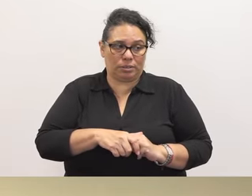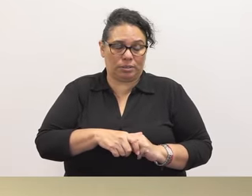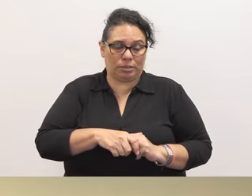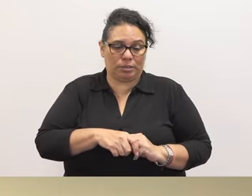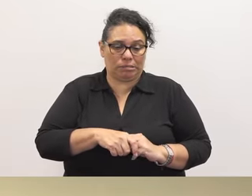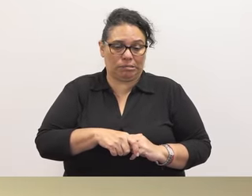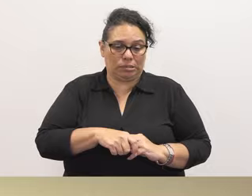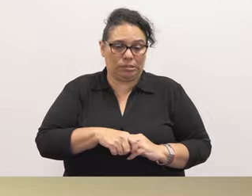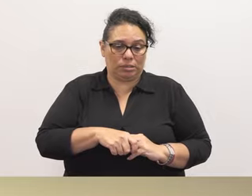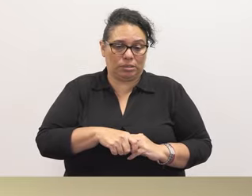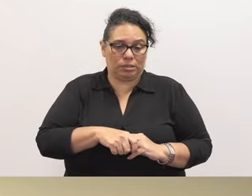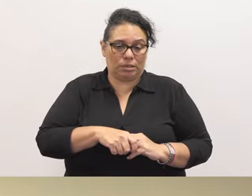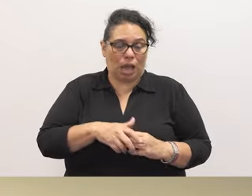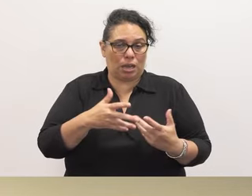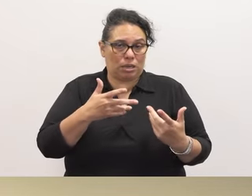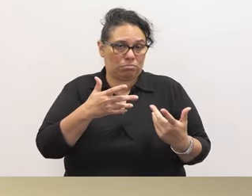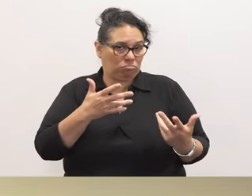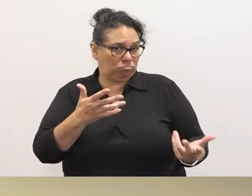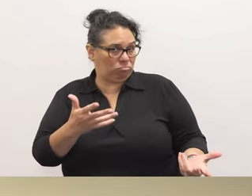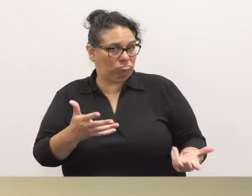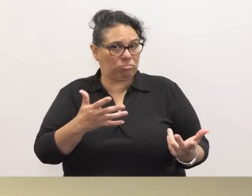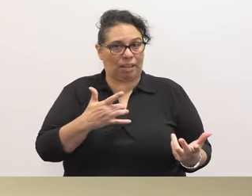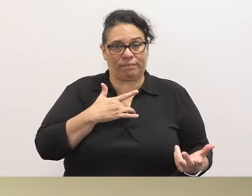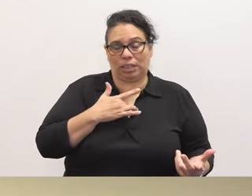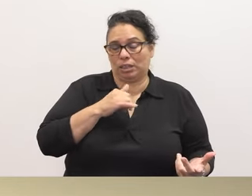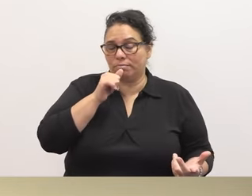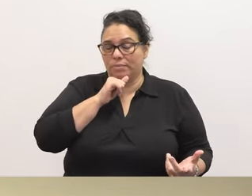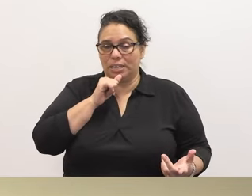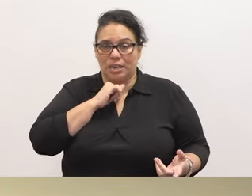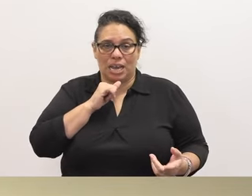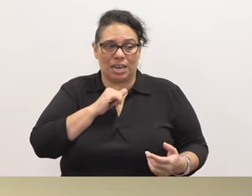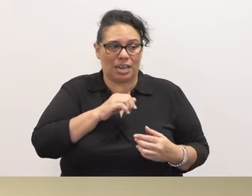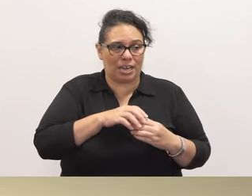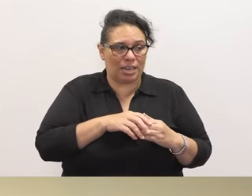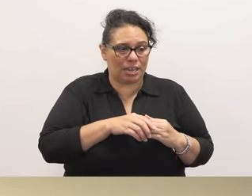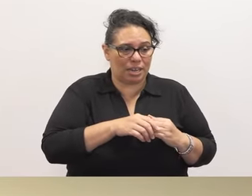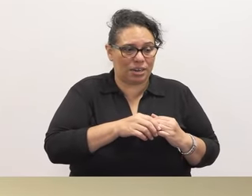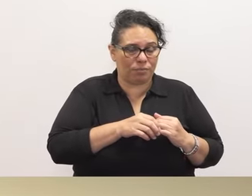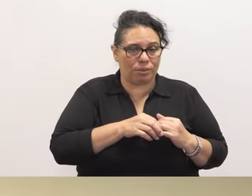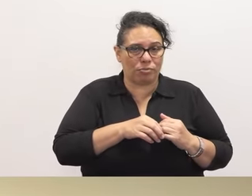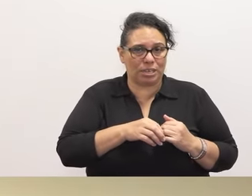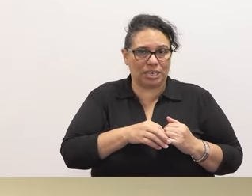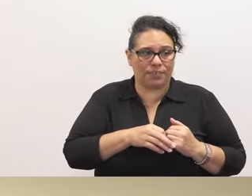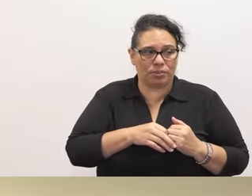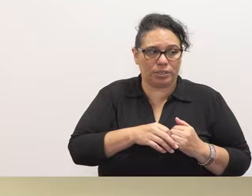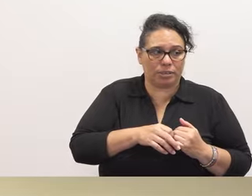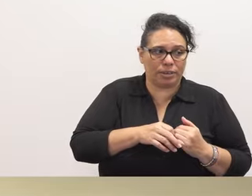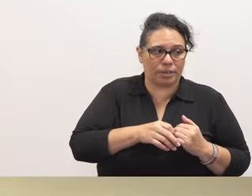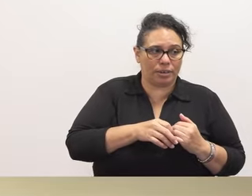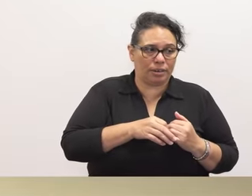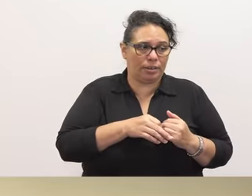So that's why I'm feeling a little bit patient about how this is going. Are there any board members who haven't spoken on this one who'd like to speak?